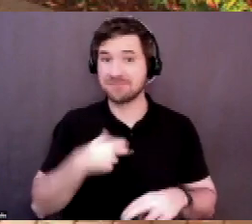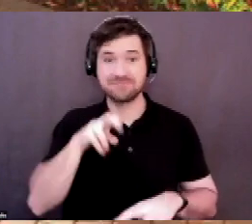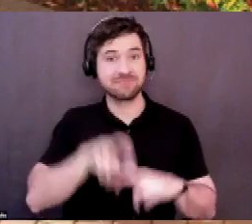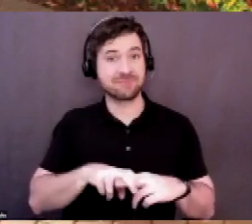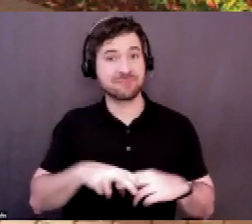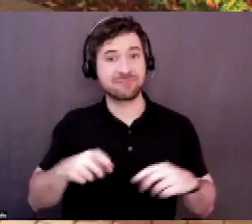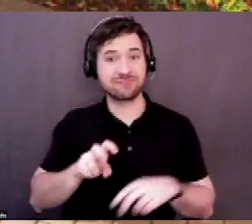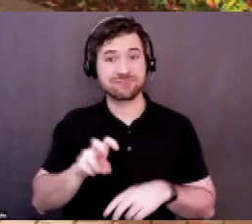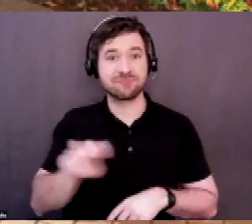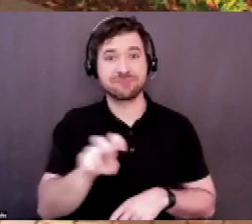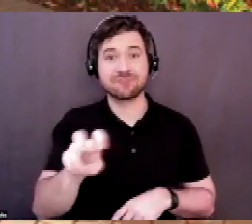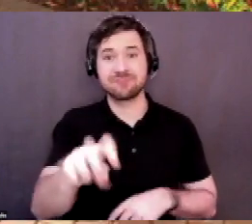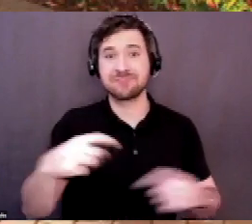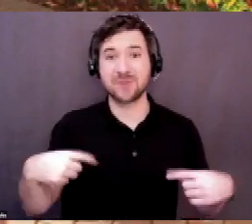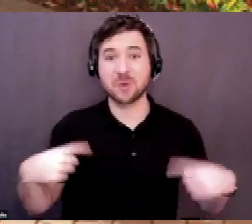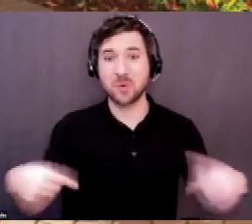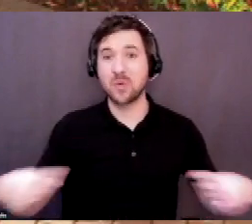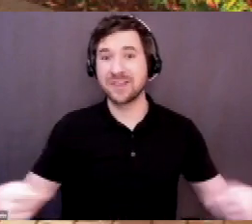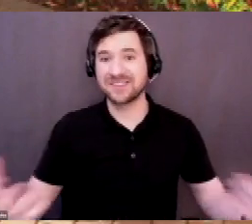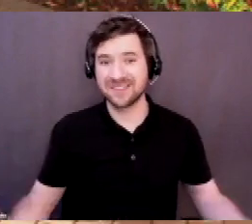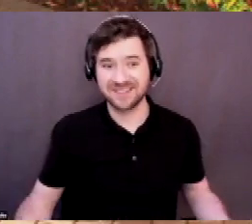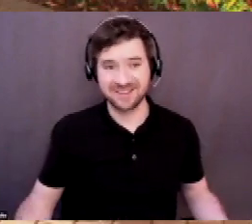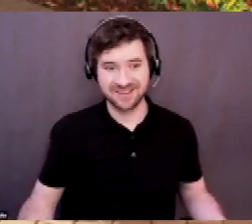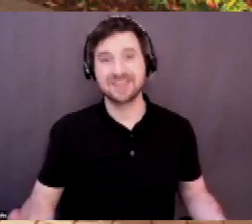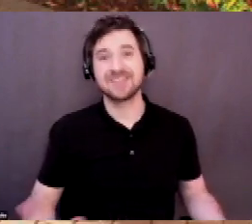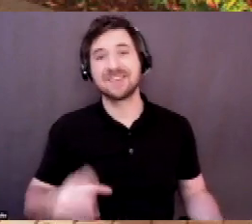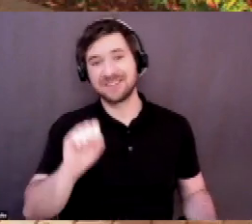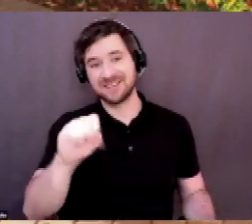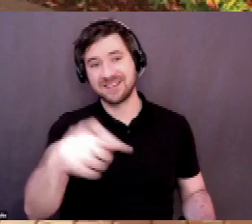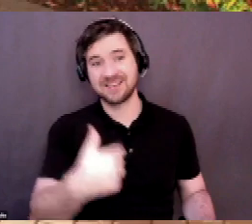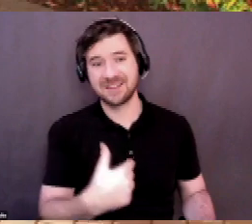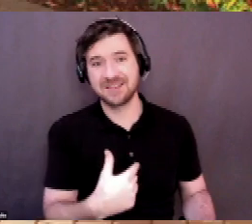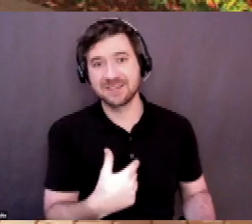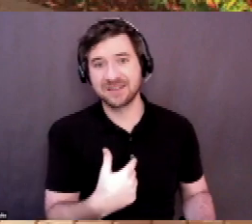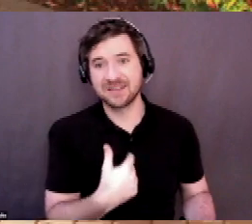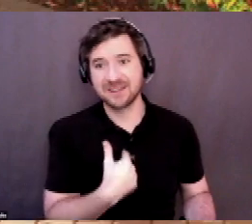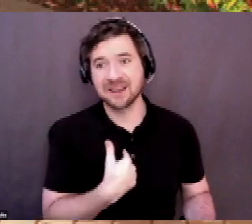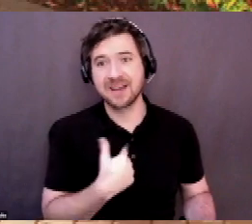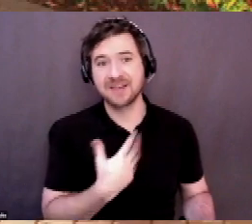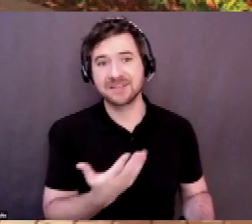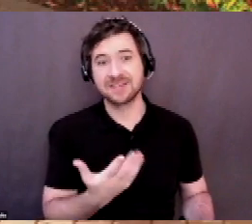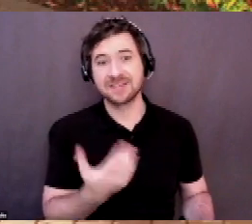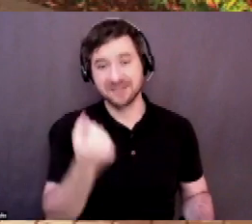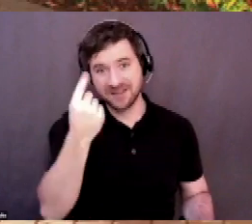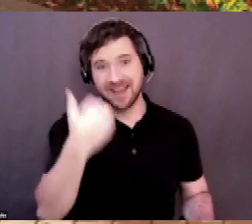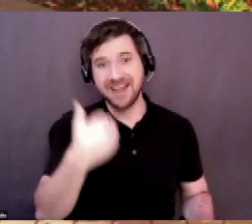and I am not pollyanna about this. I had my baby seven weeks early.